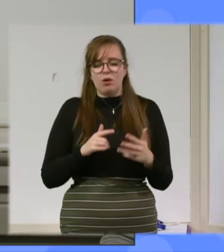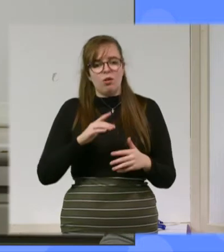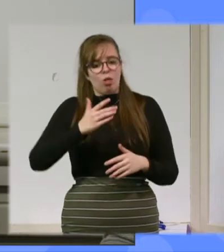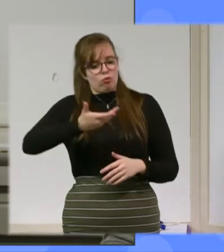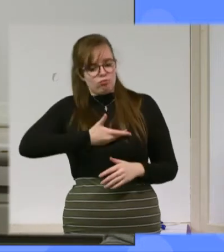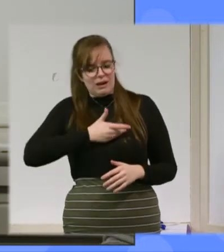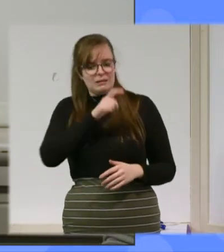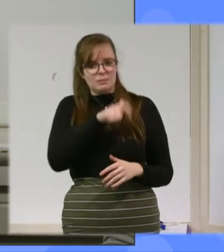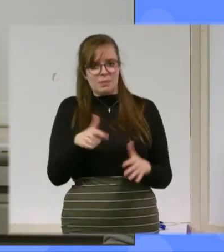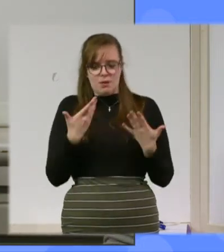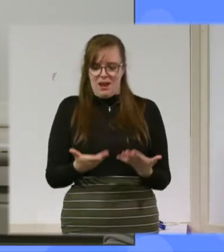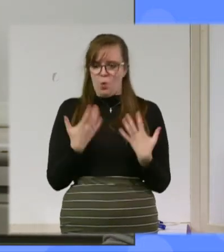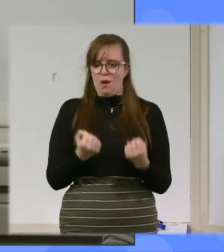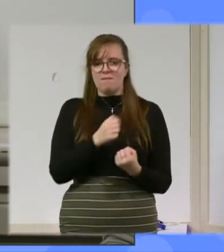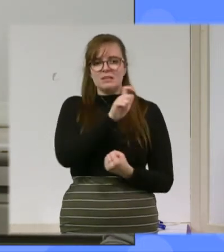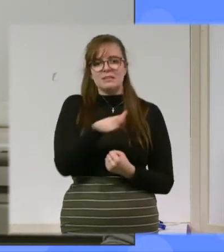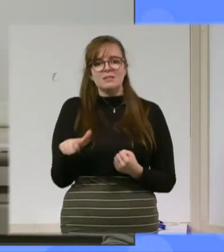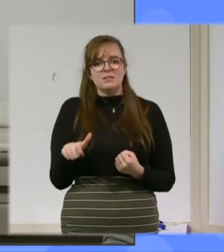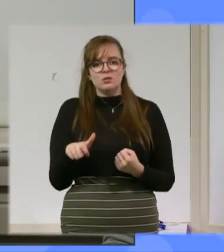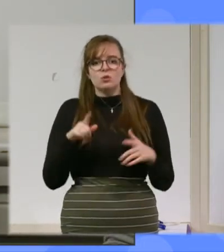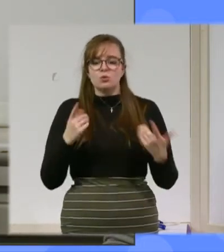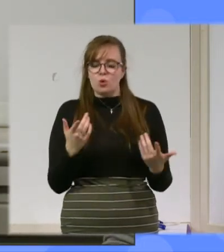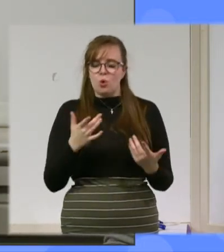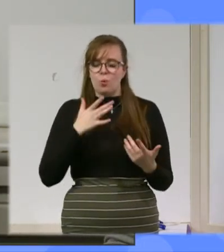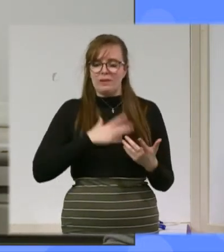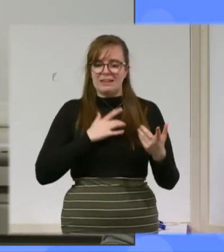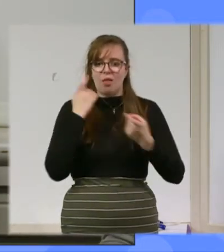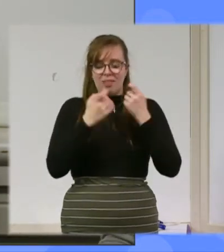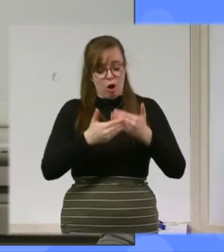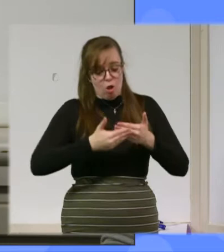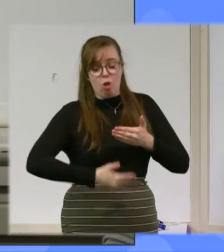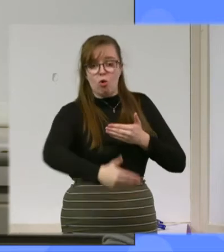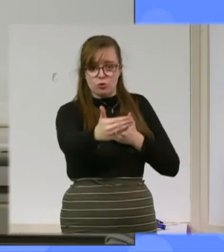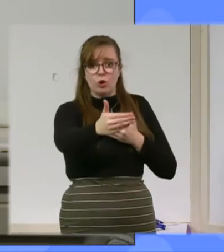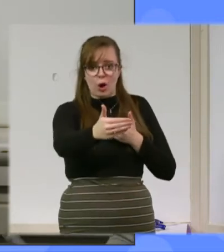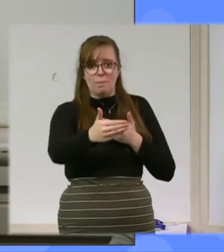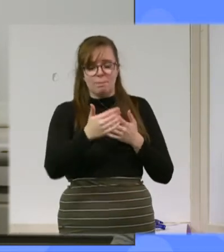now have got citizens so we need to think long term think about the big